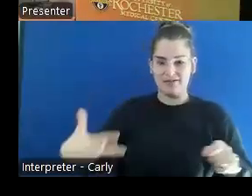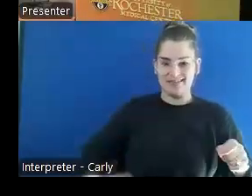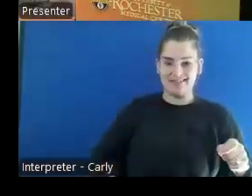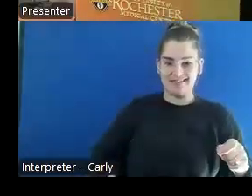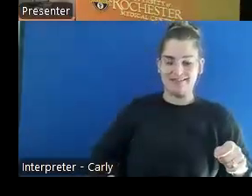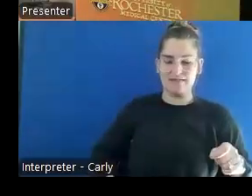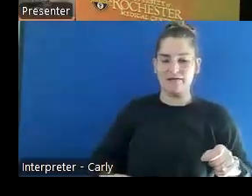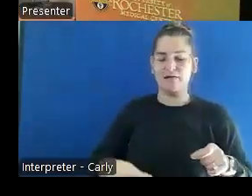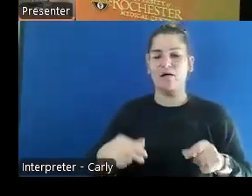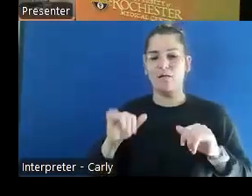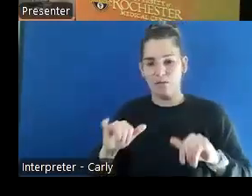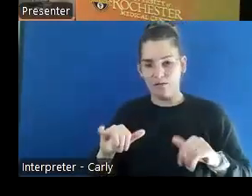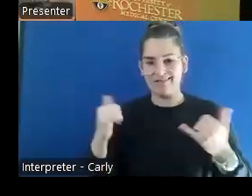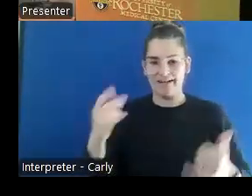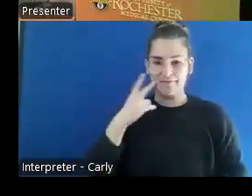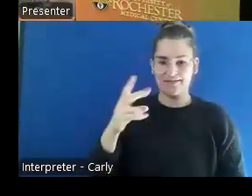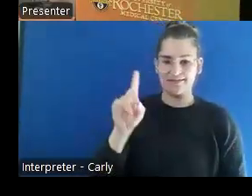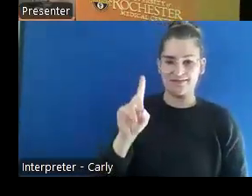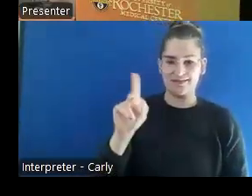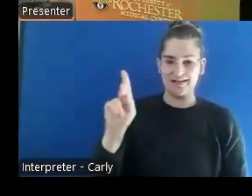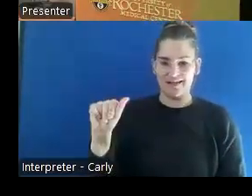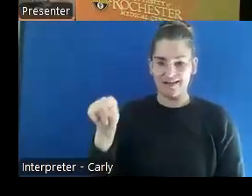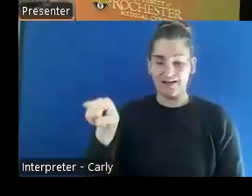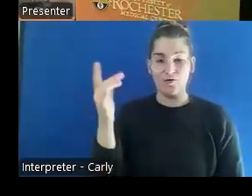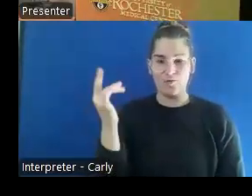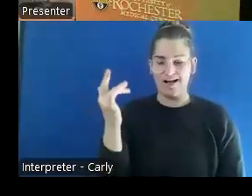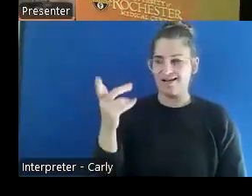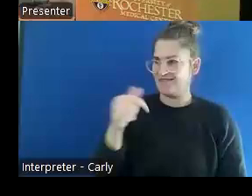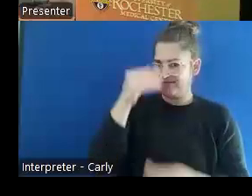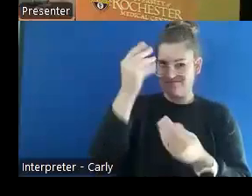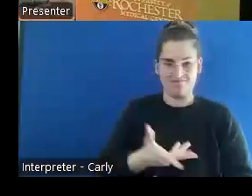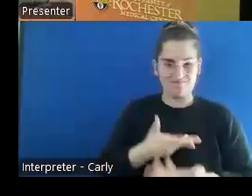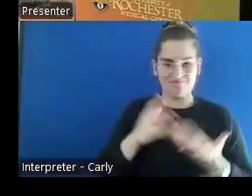presented with dka that the patient might not have communicated with us or for things like